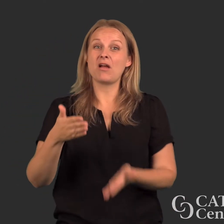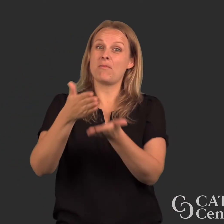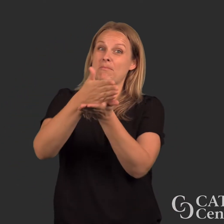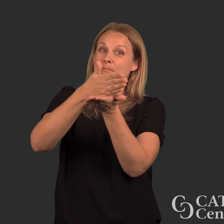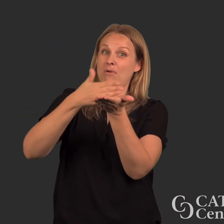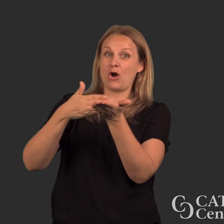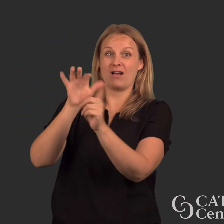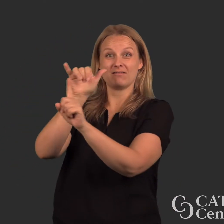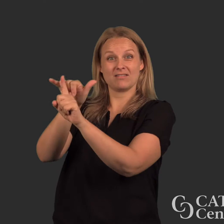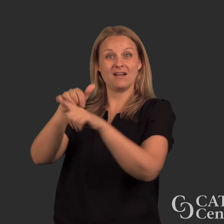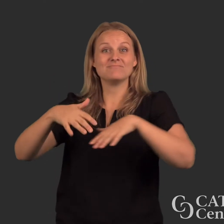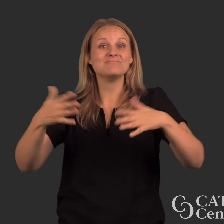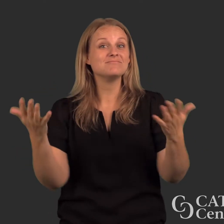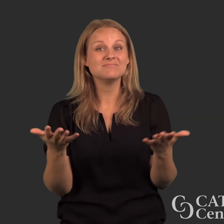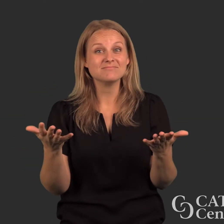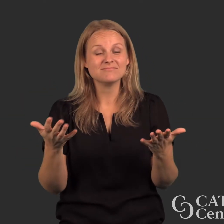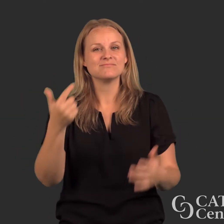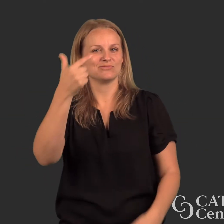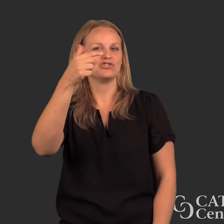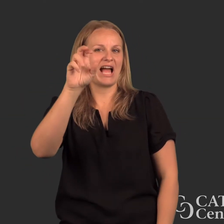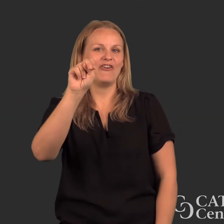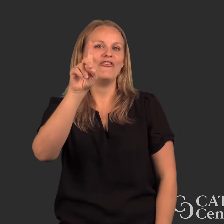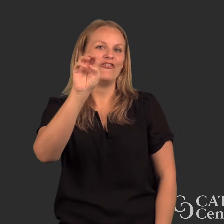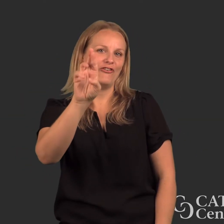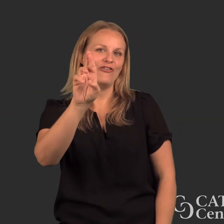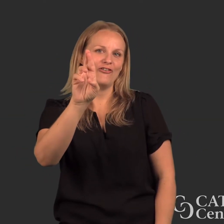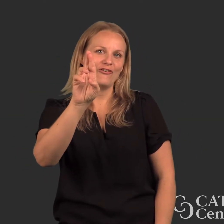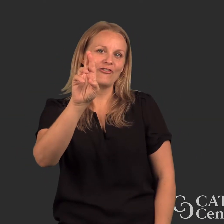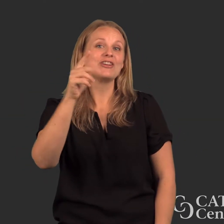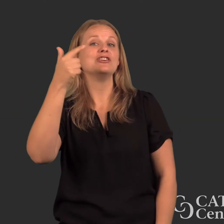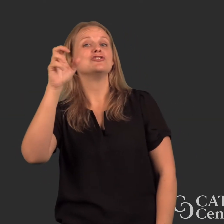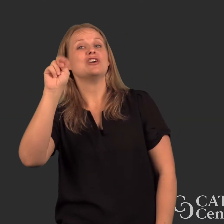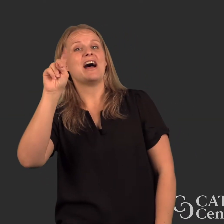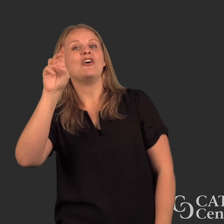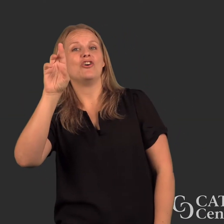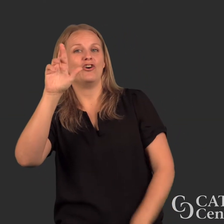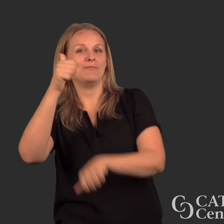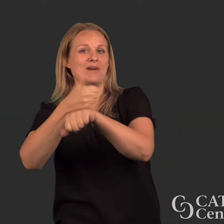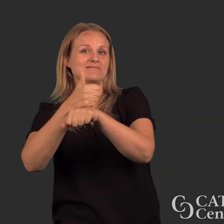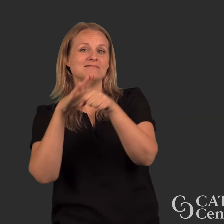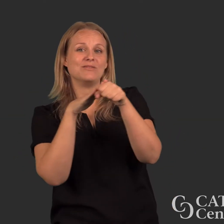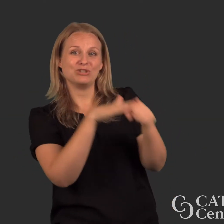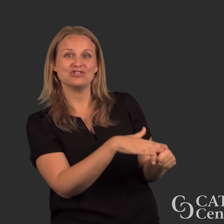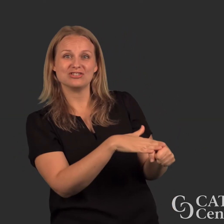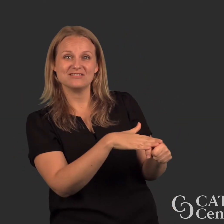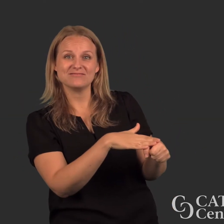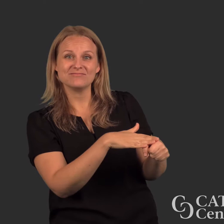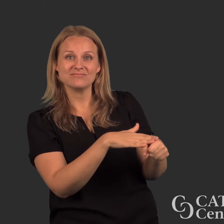One example of these ingrained beliefs is in relation to gender and gender-based oppression.